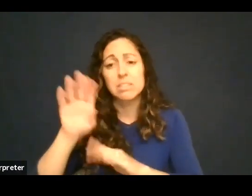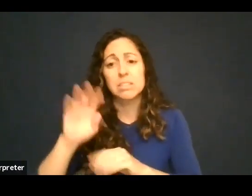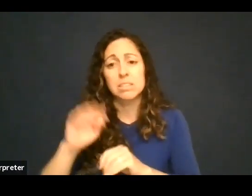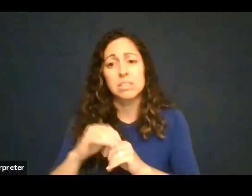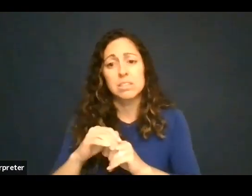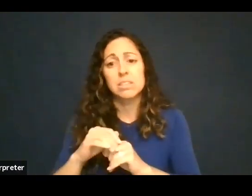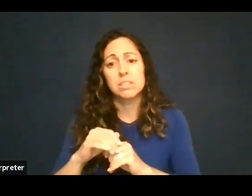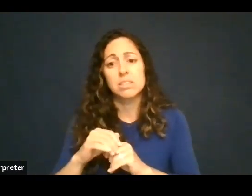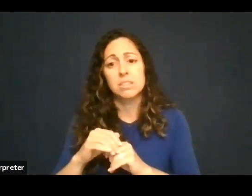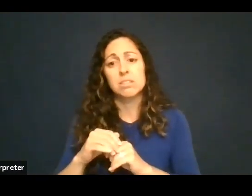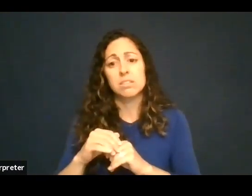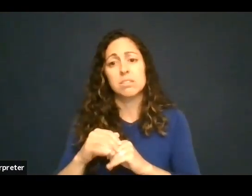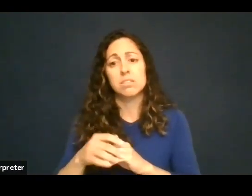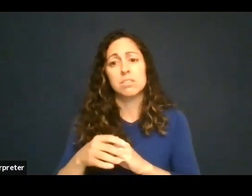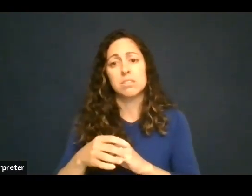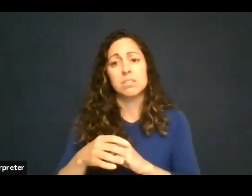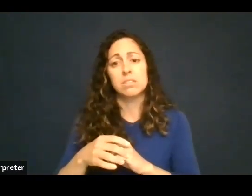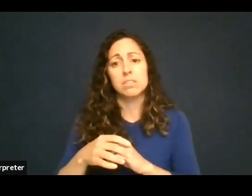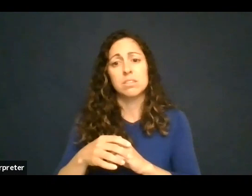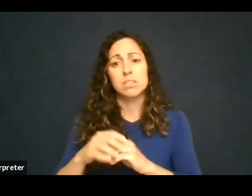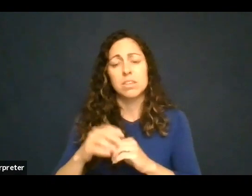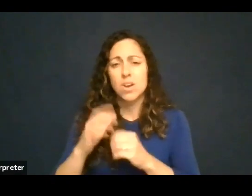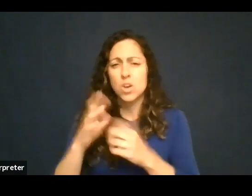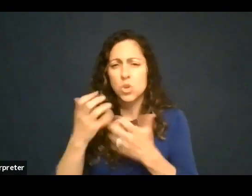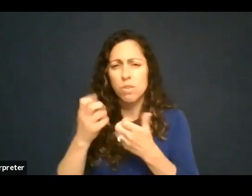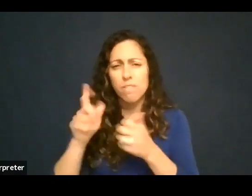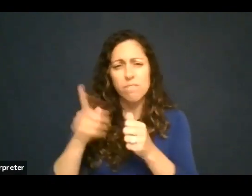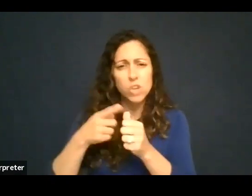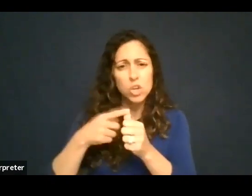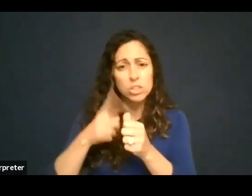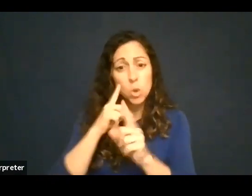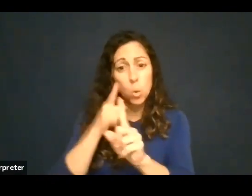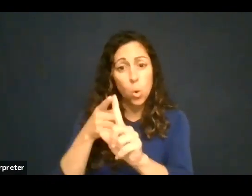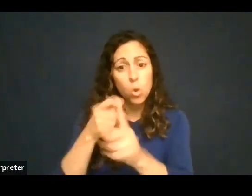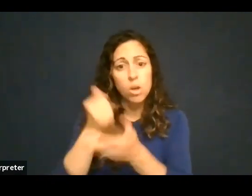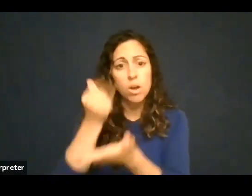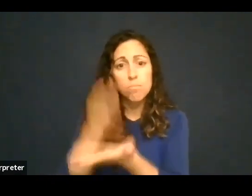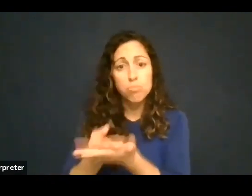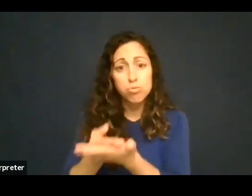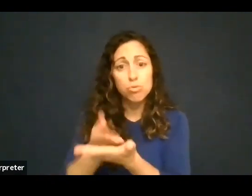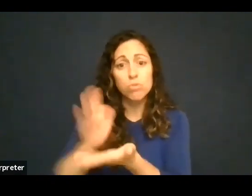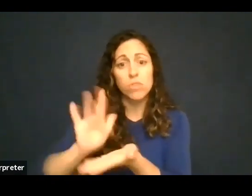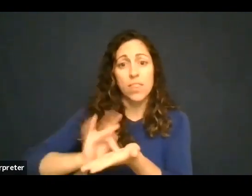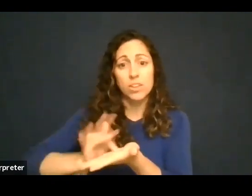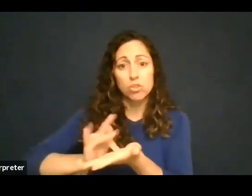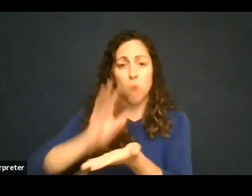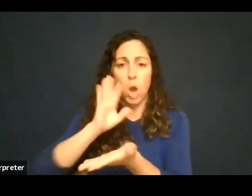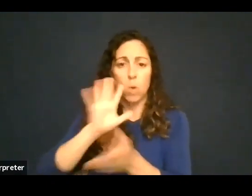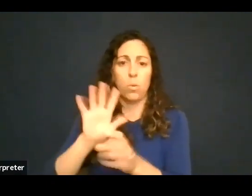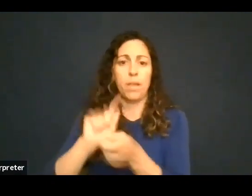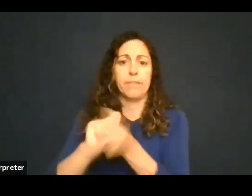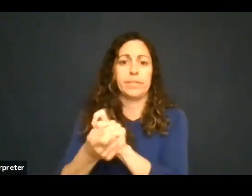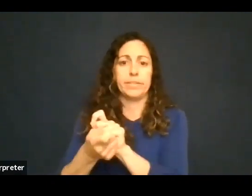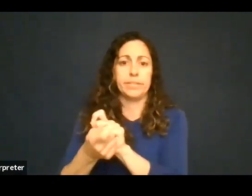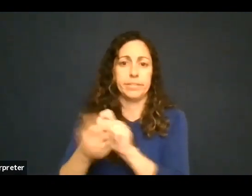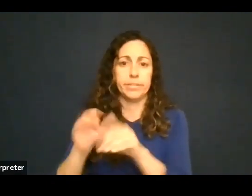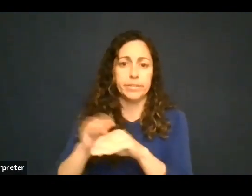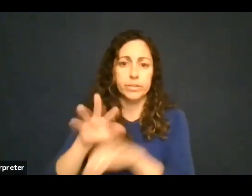does something. That, in most cases, doesn't allow to include too early or too advanced